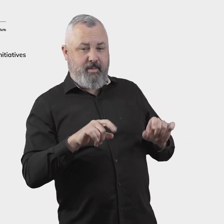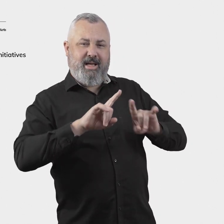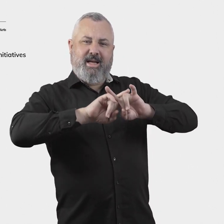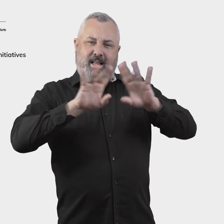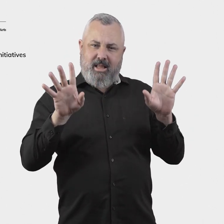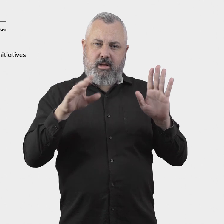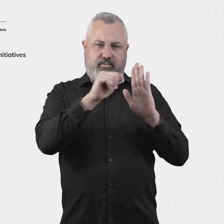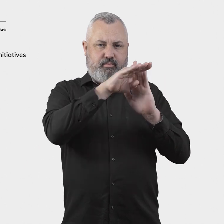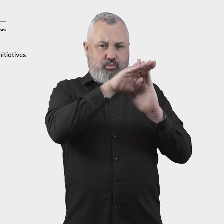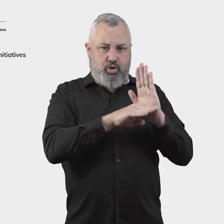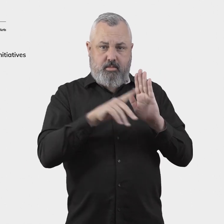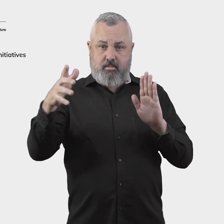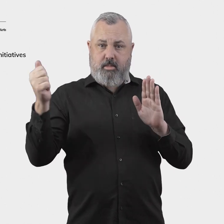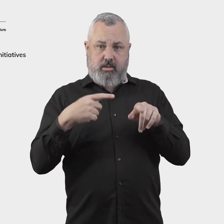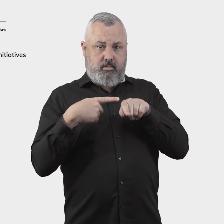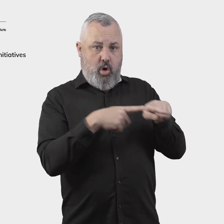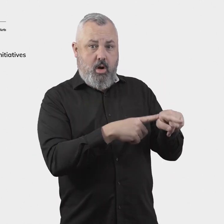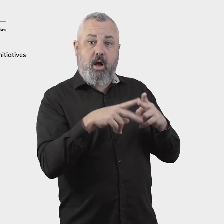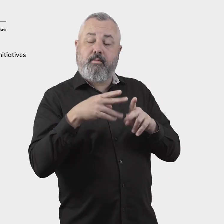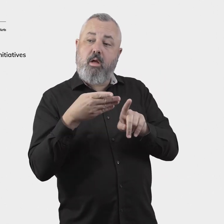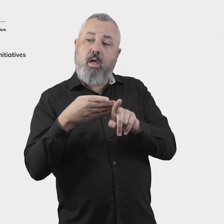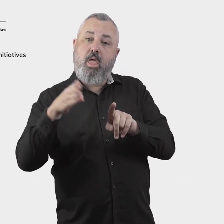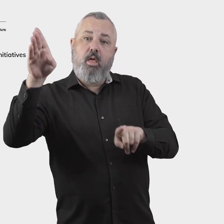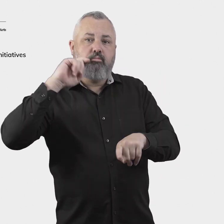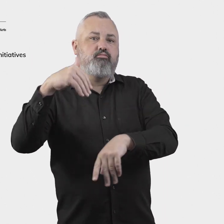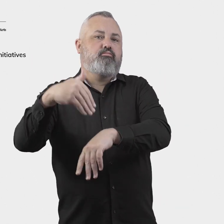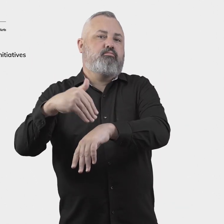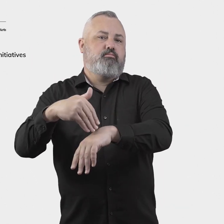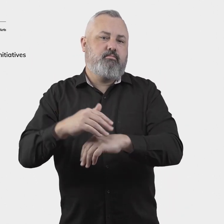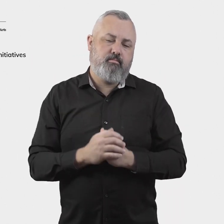the scheme, as well as the compliance and enforcement mechanisms.